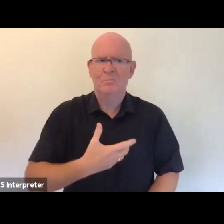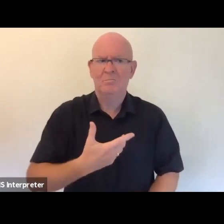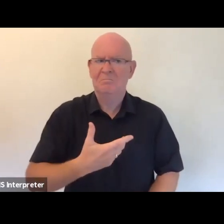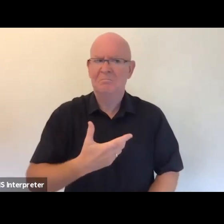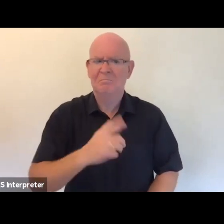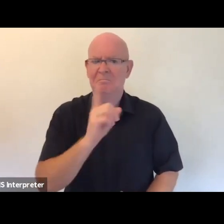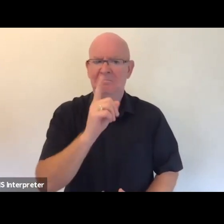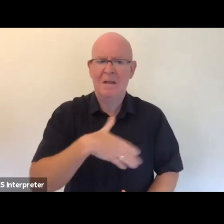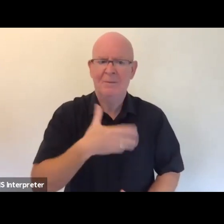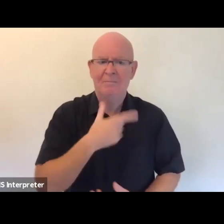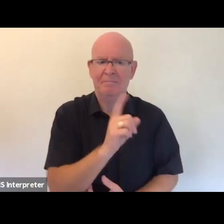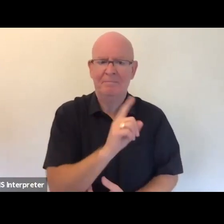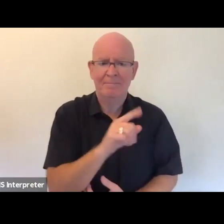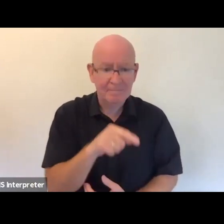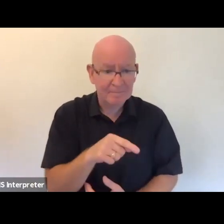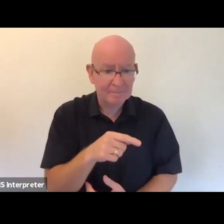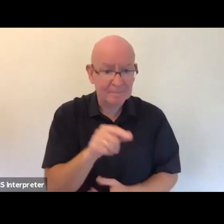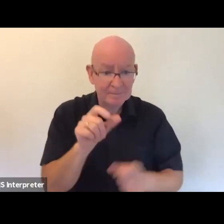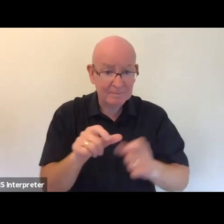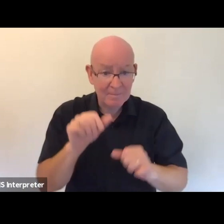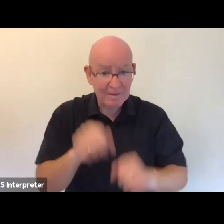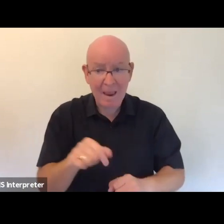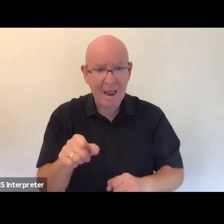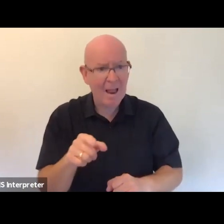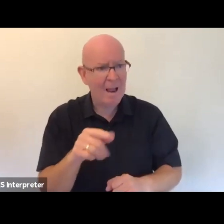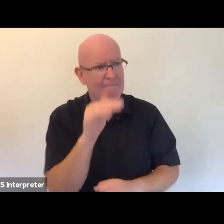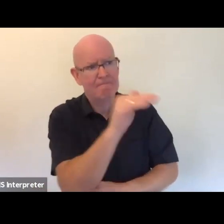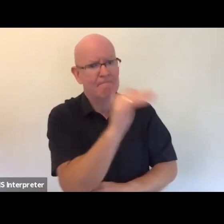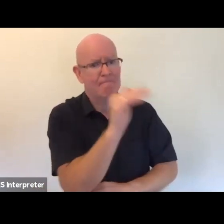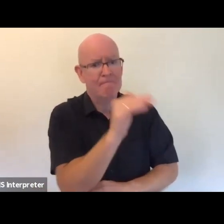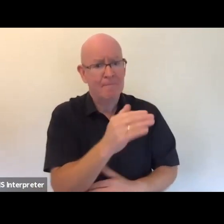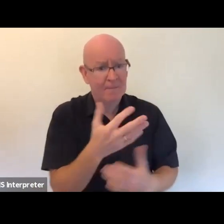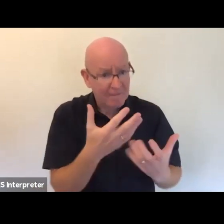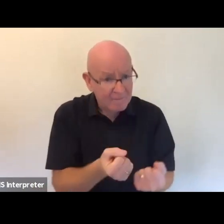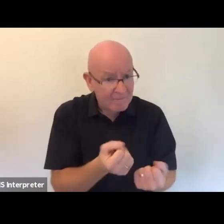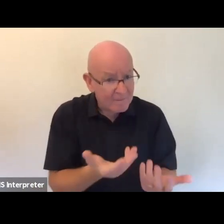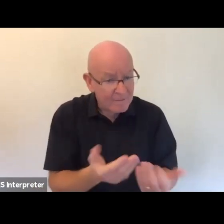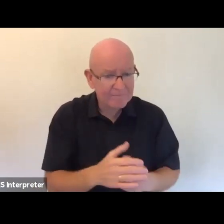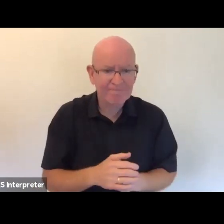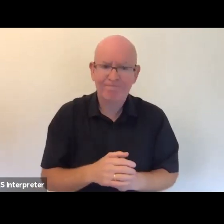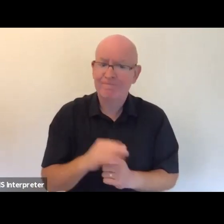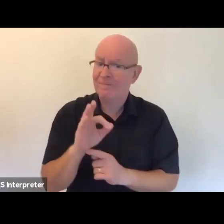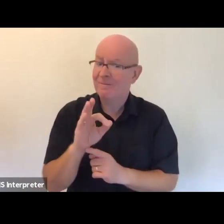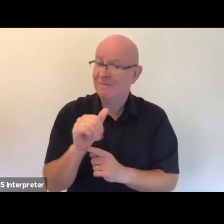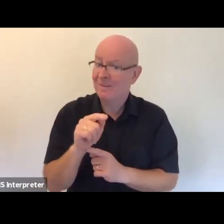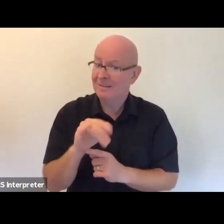Unfortunately, they don’t have. So, like… just in Kenya, during this pandemic and…